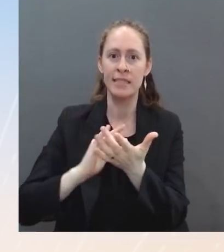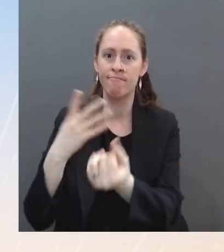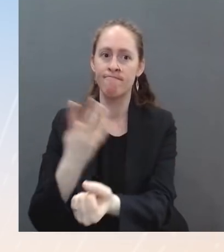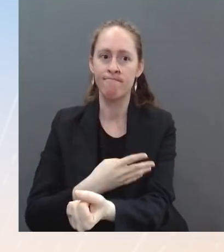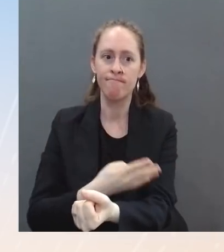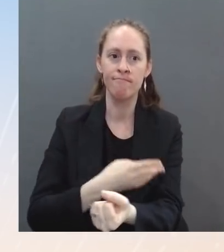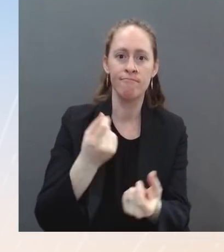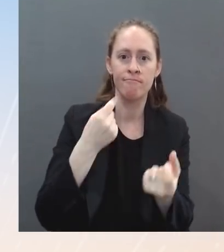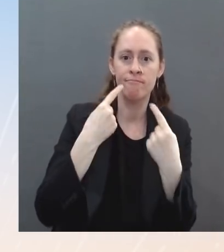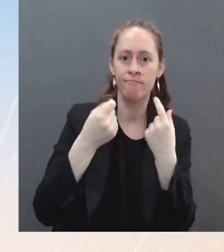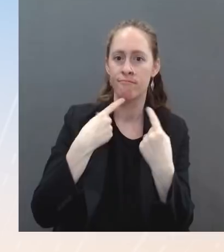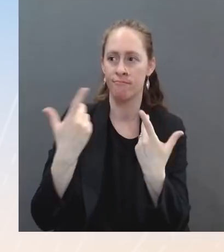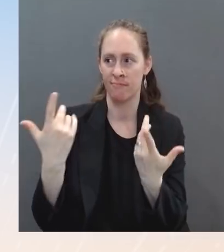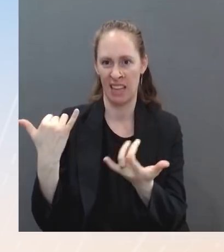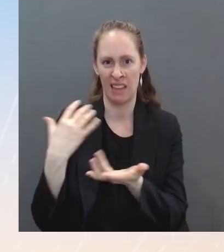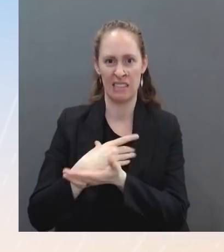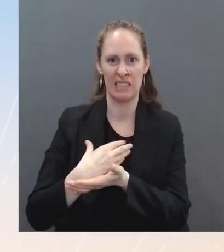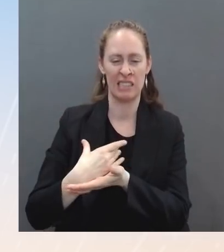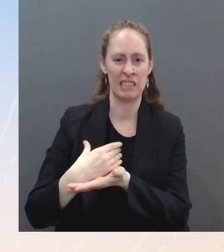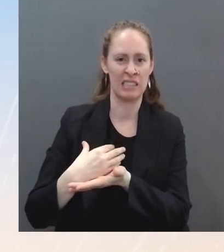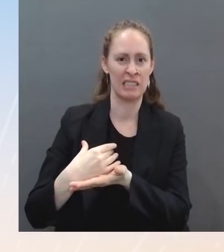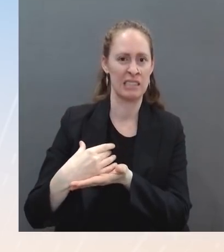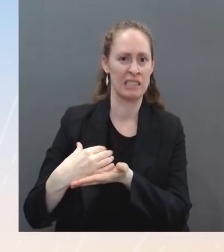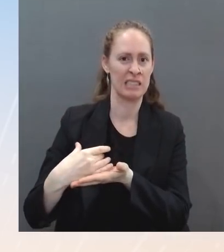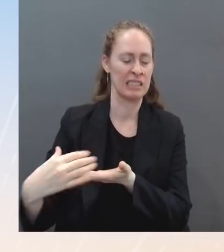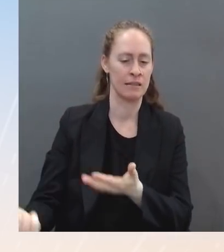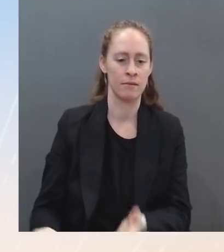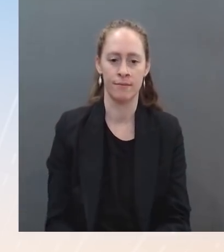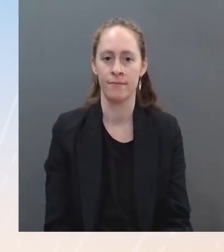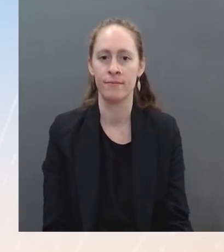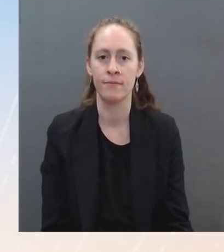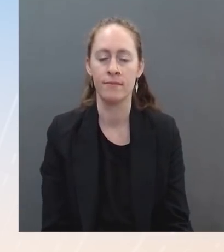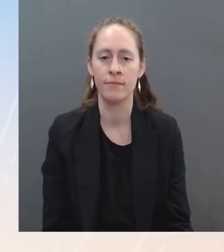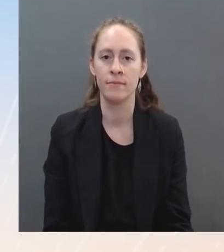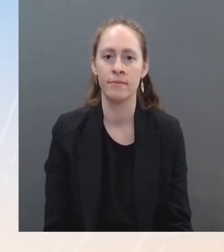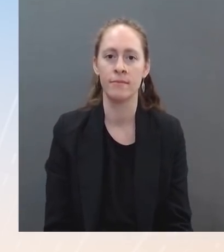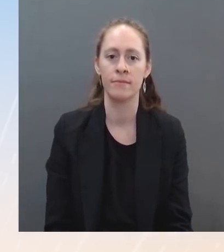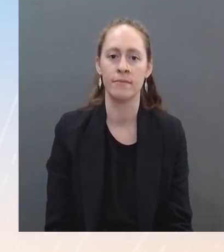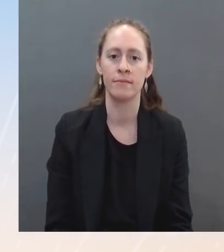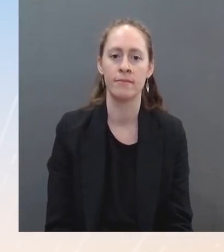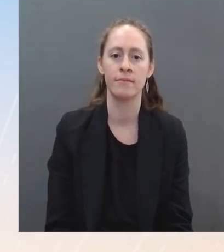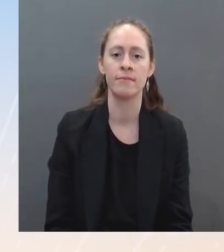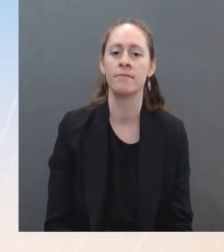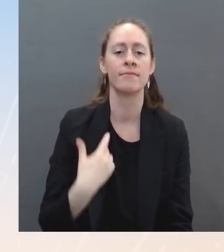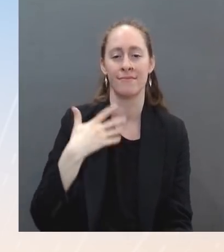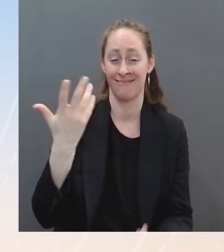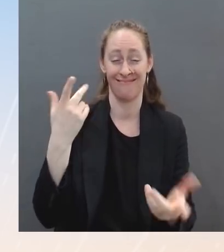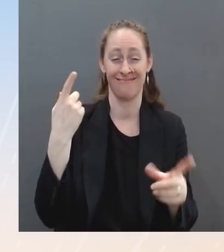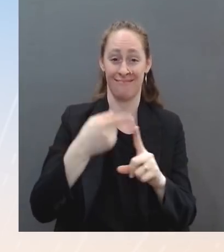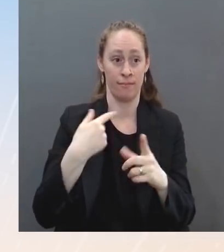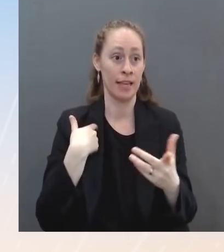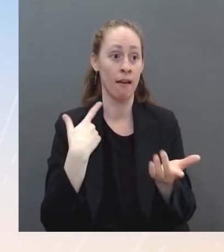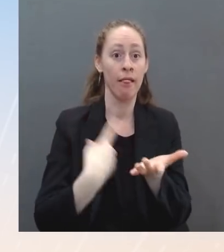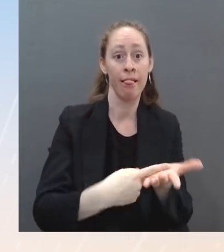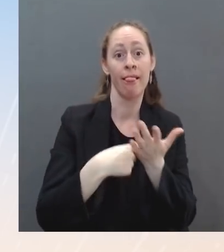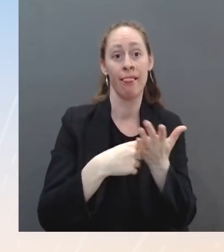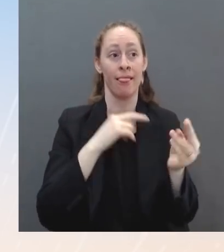and so we're certainly not going to negotiate from the podium. But I will say that the President has been very clear that there's an urgent need for this funding,